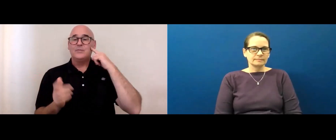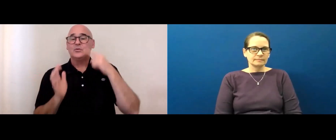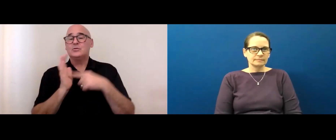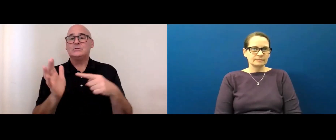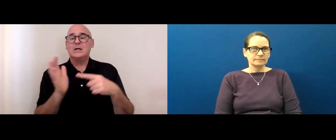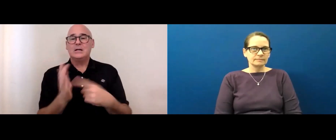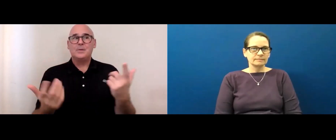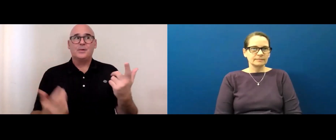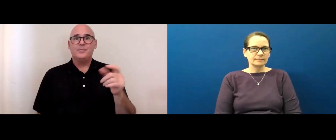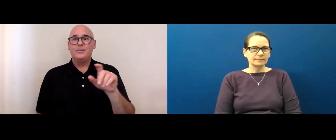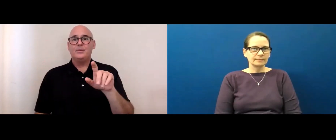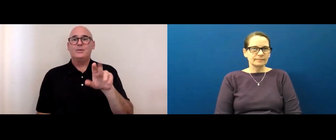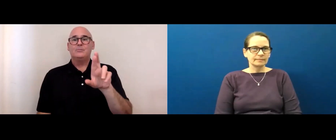and make sure that they're expanded